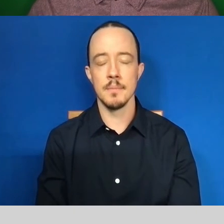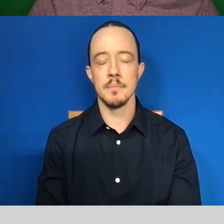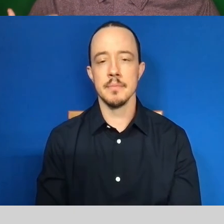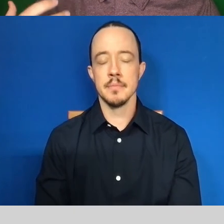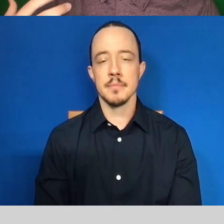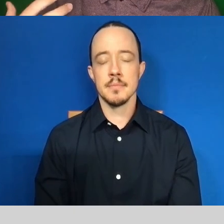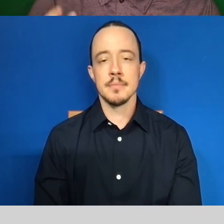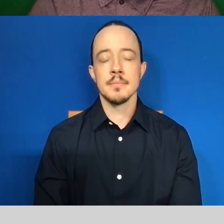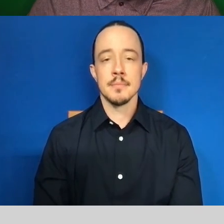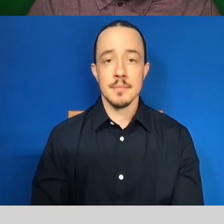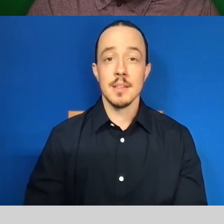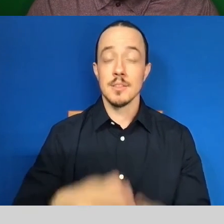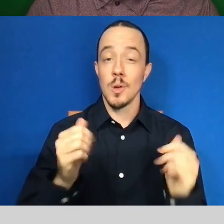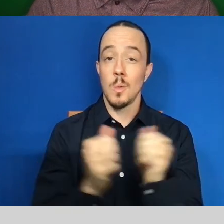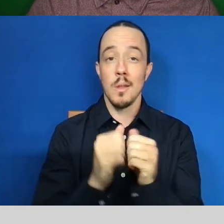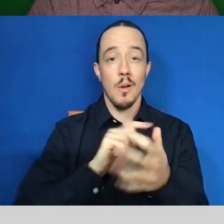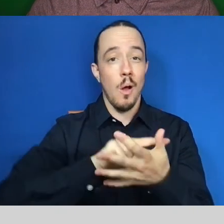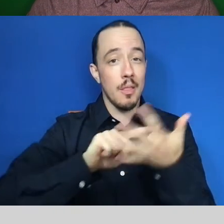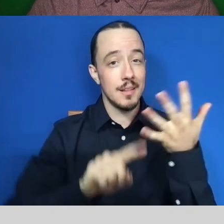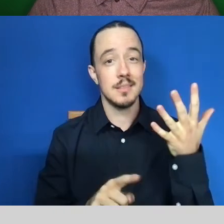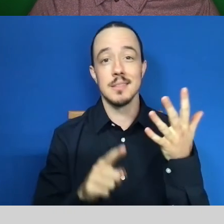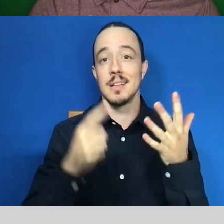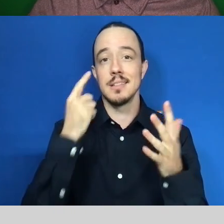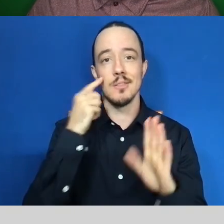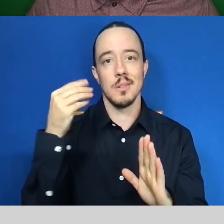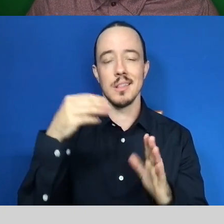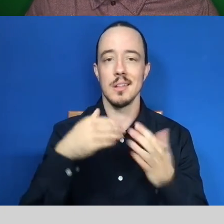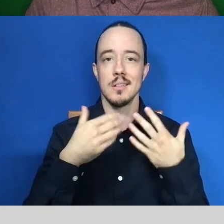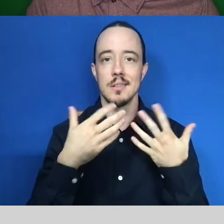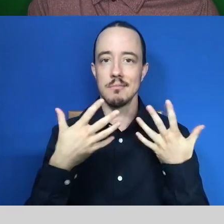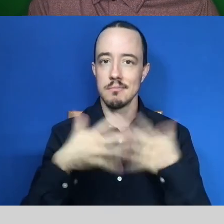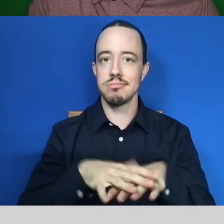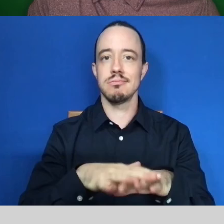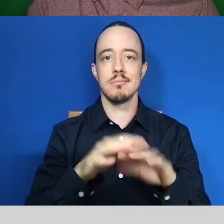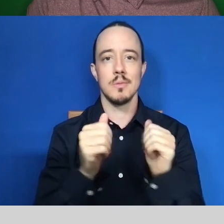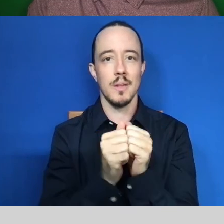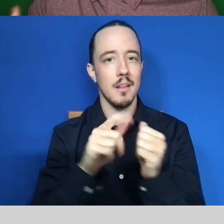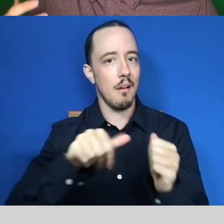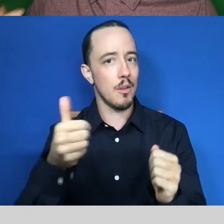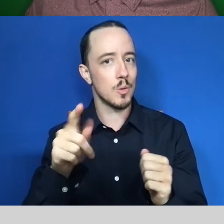configuration as code, and tight integration with other tools, as well as, as extensibility,